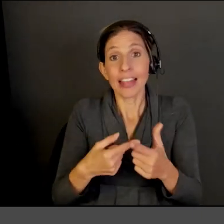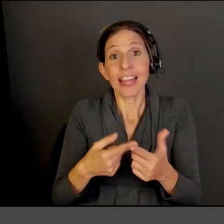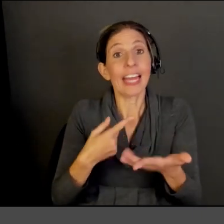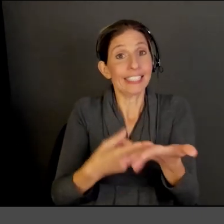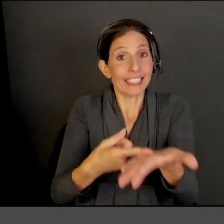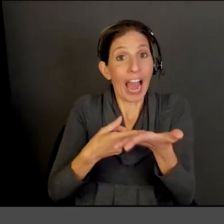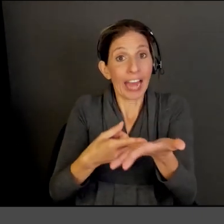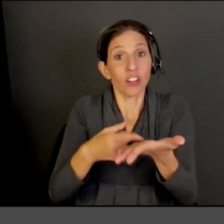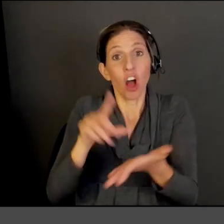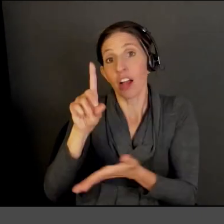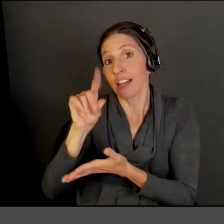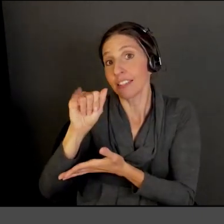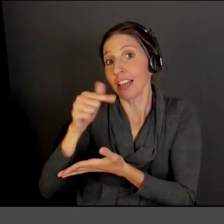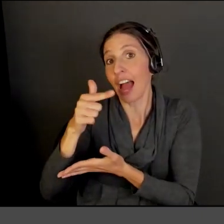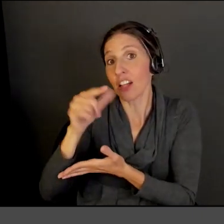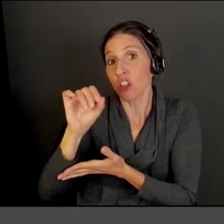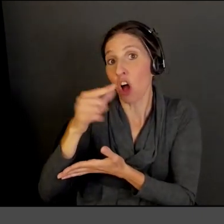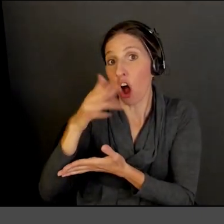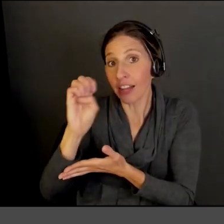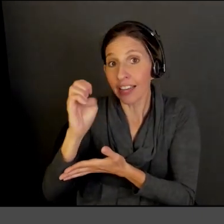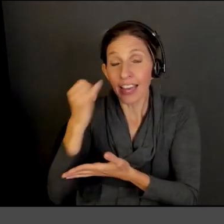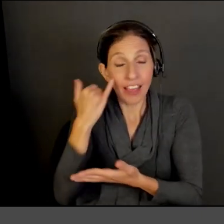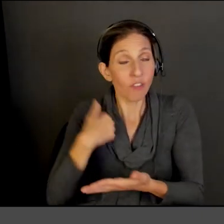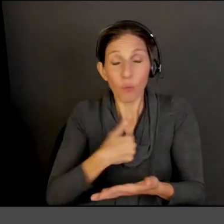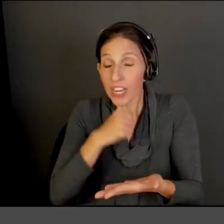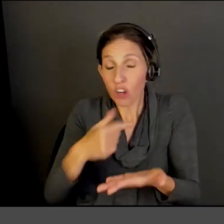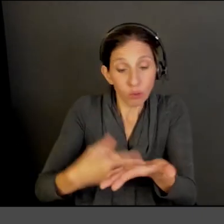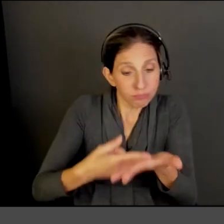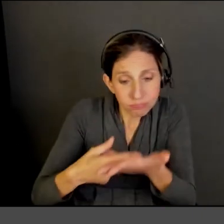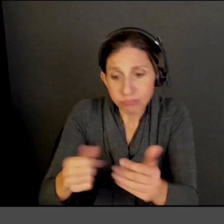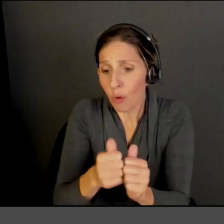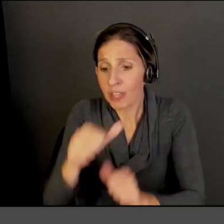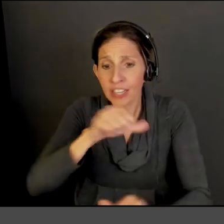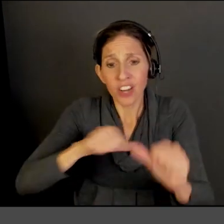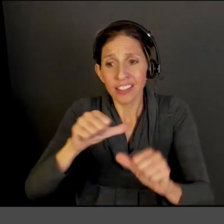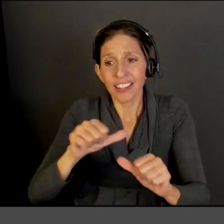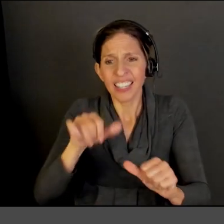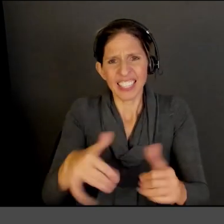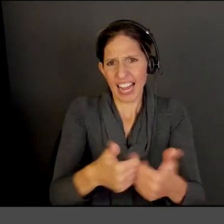AS SEPARATE GROUPS AS WE AS WE ARE PRESENTED IN MOST OF THE TIME